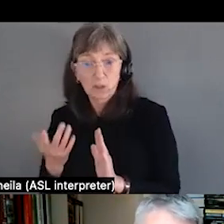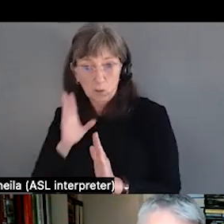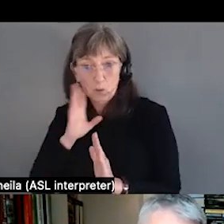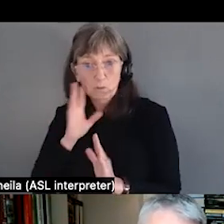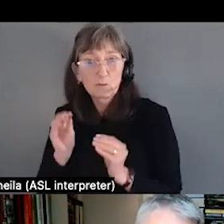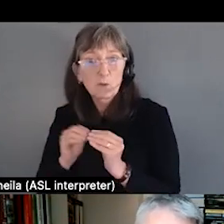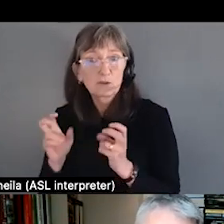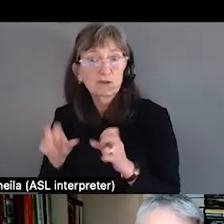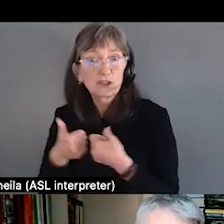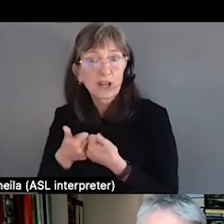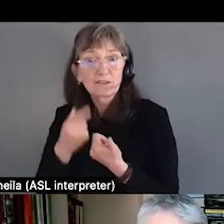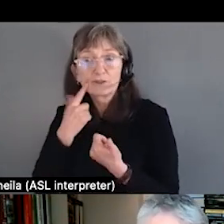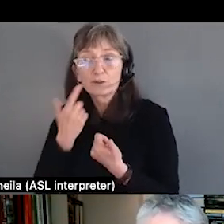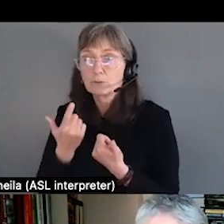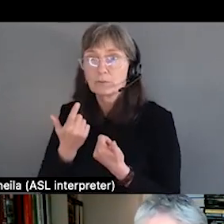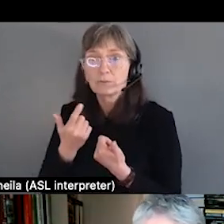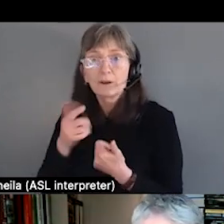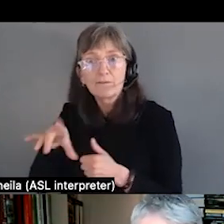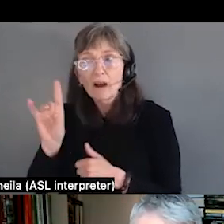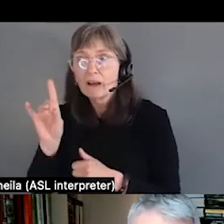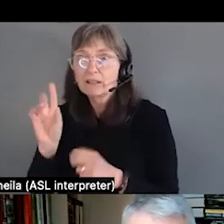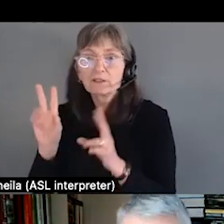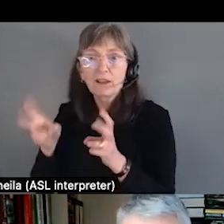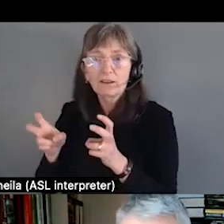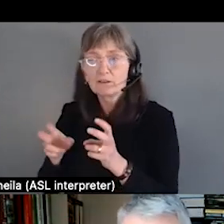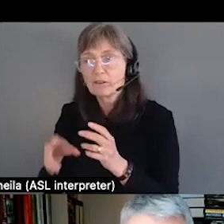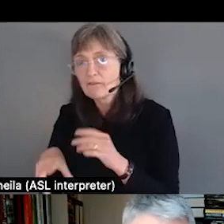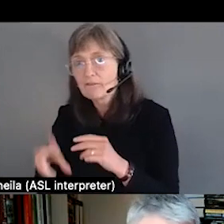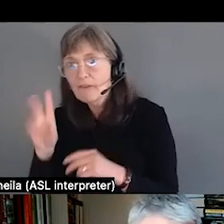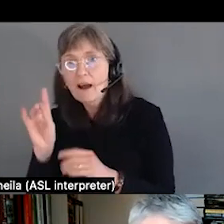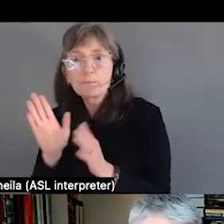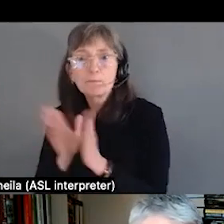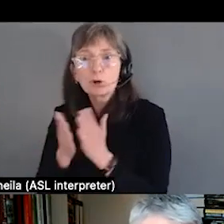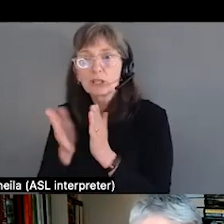that we want to surface to customers, and for people to discover things on their own as well.